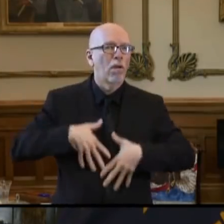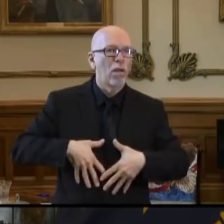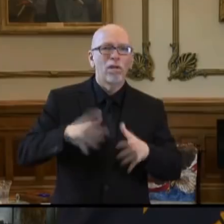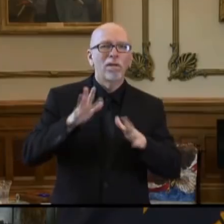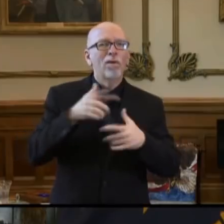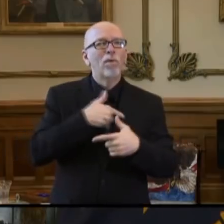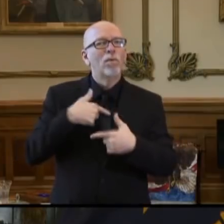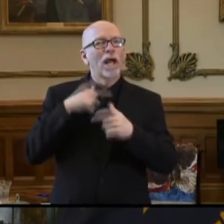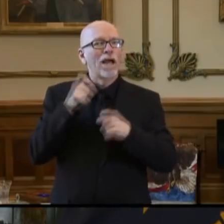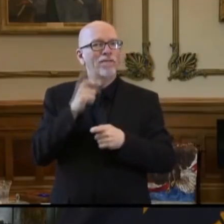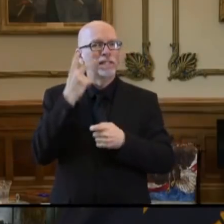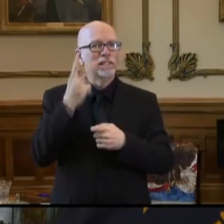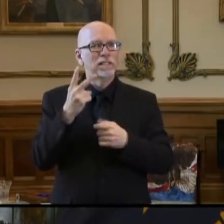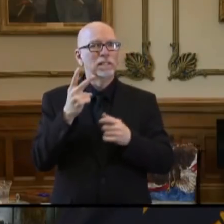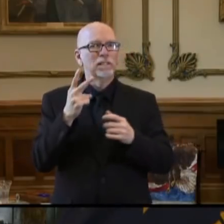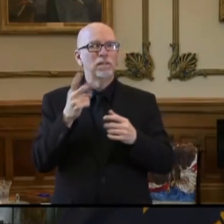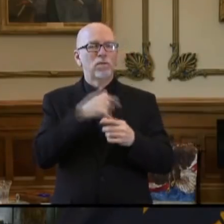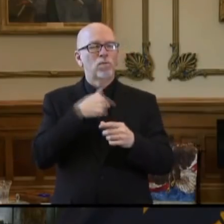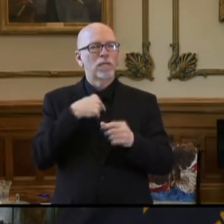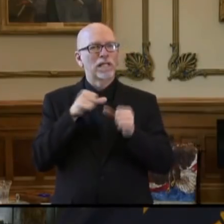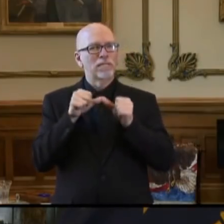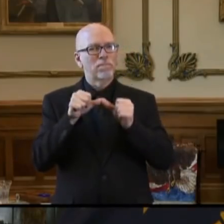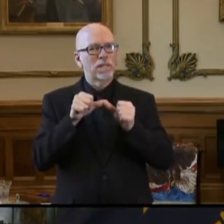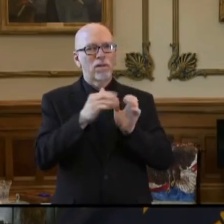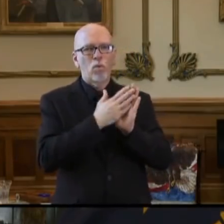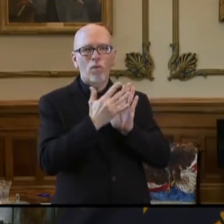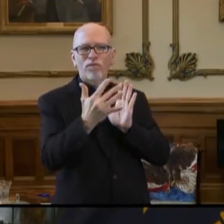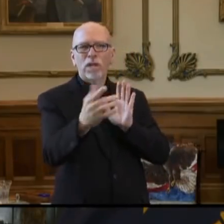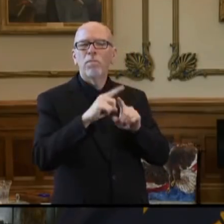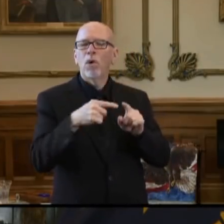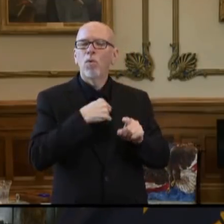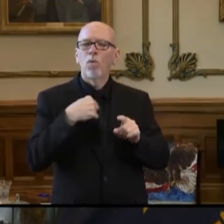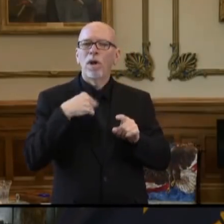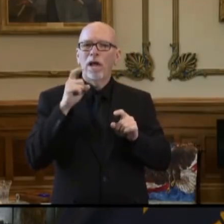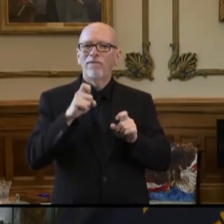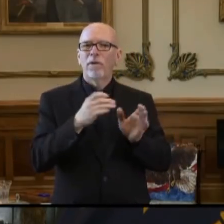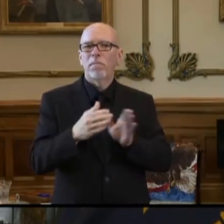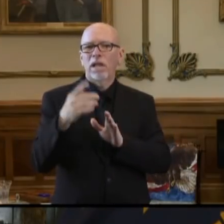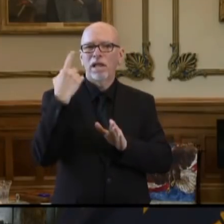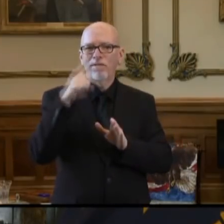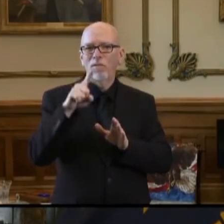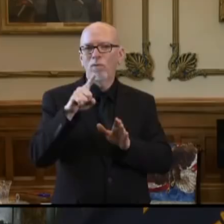JUST FOR THIS LAST 24 HOURS IS NOT SUFFICIENT FOR US TO CHANGE OR REALLY BE ABLE TO START CELEBRATING YET. WE HOPE THAT